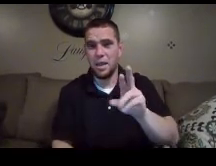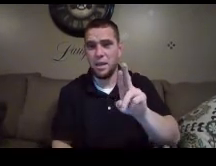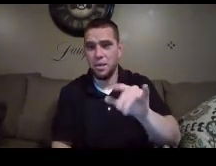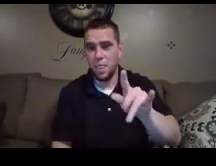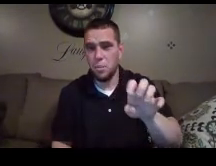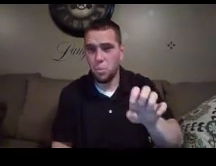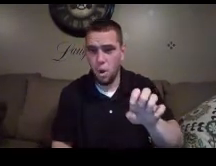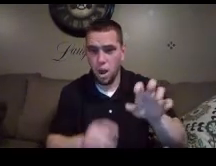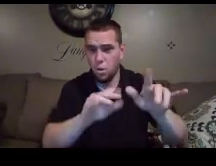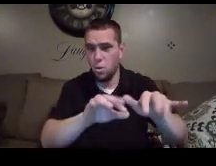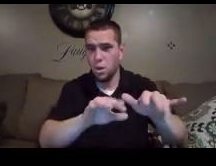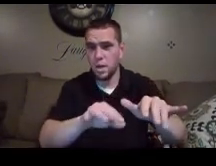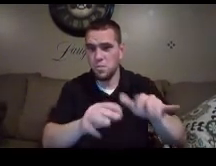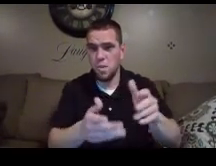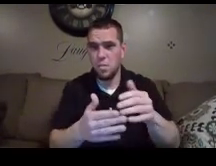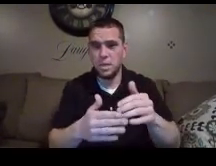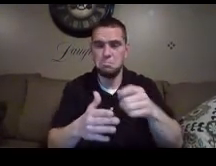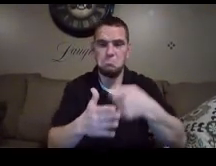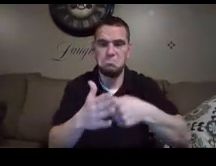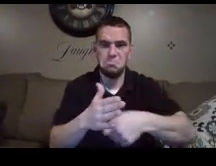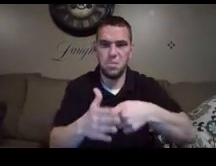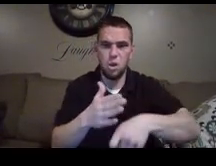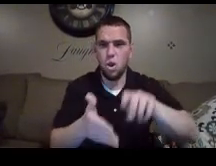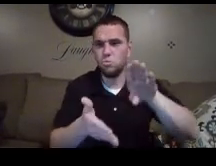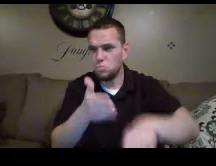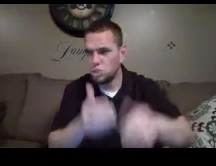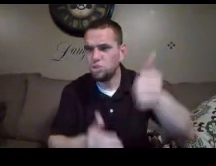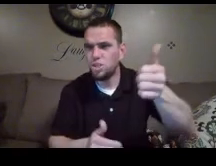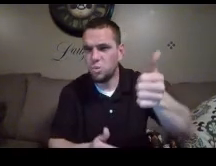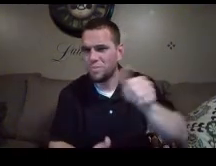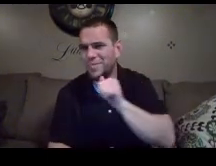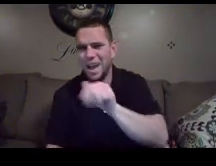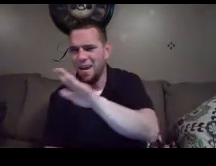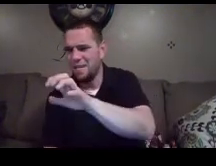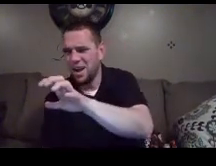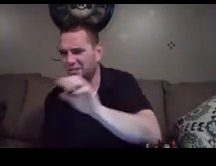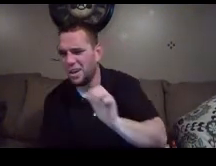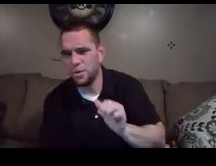to highlight, in this particular document, that, you know, reasonable accommodations and assistive